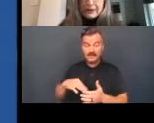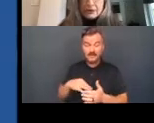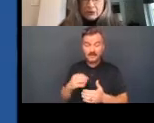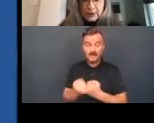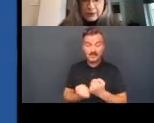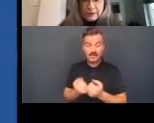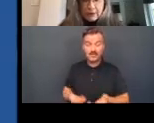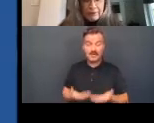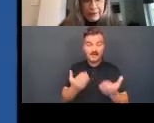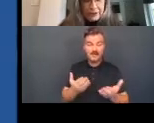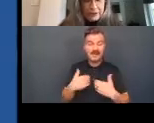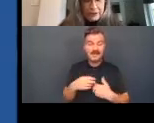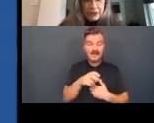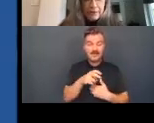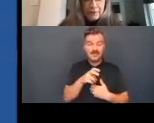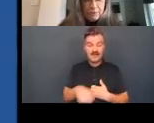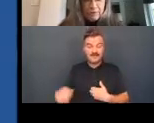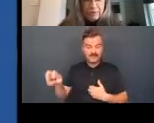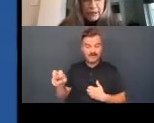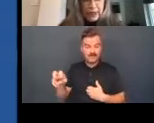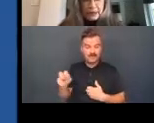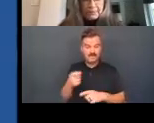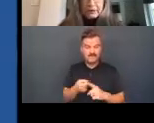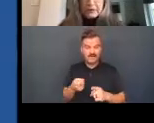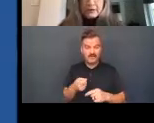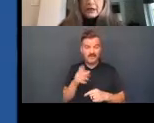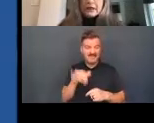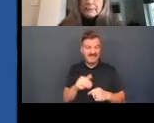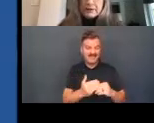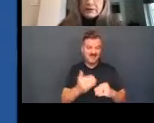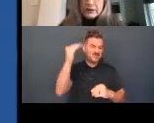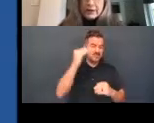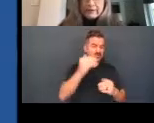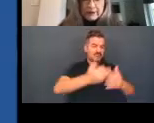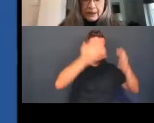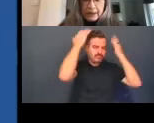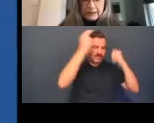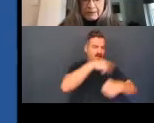the transfer of patients from over on hospitals, especially safety net hospitals